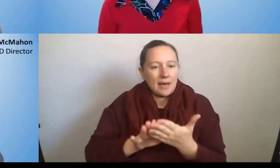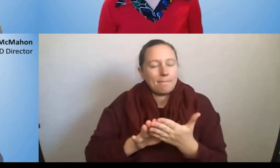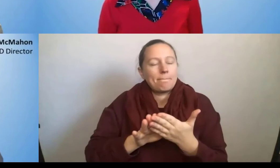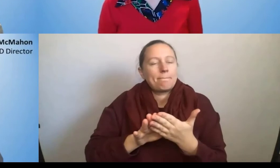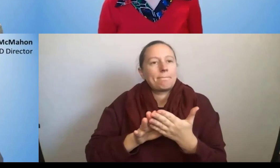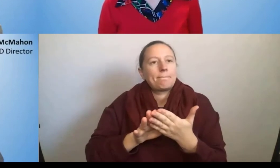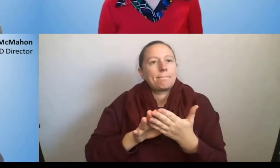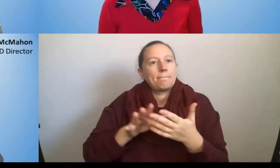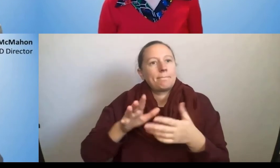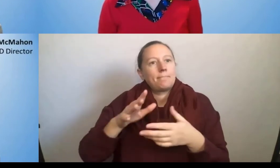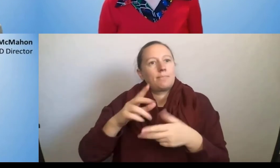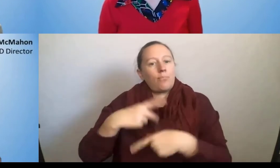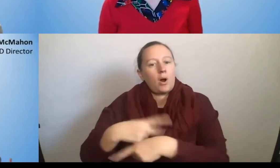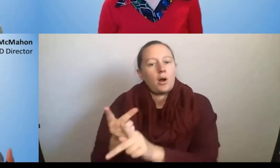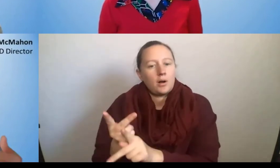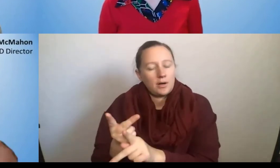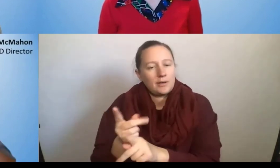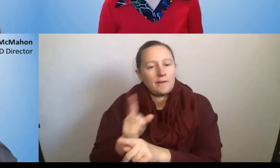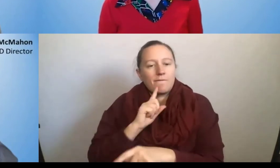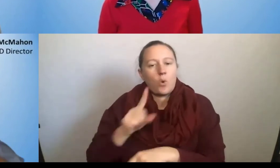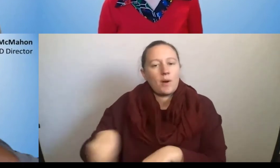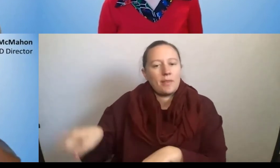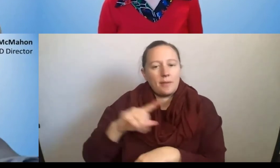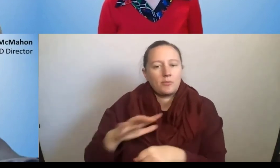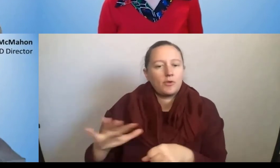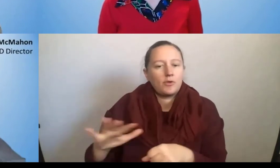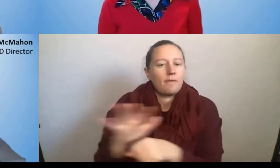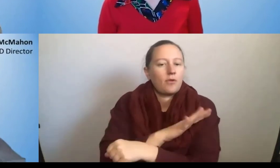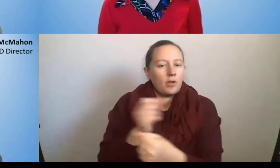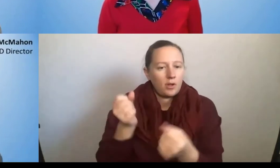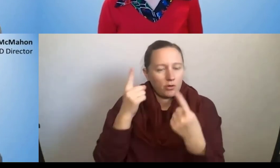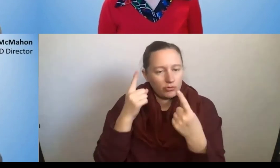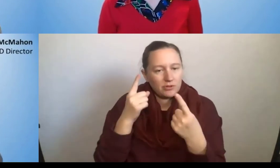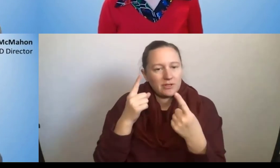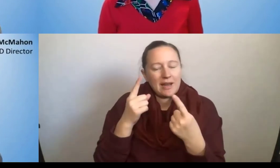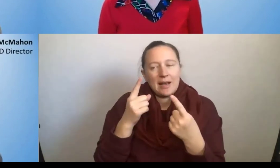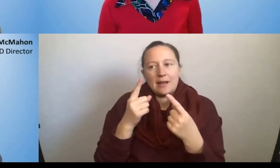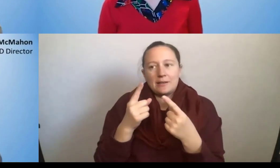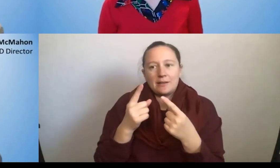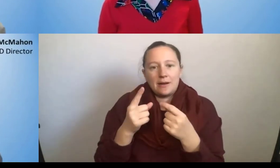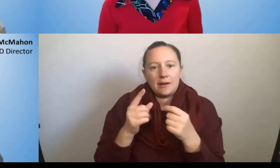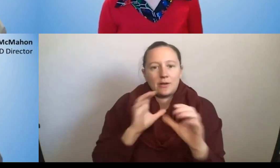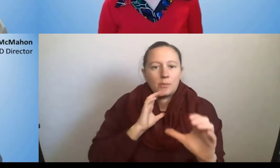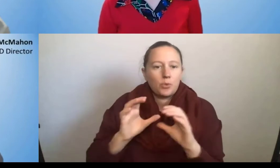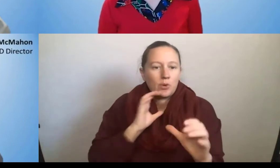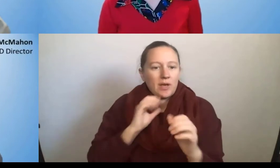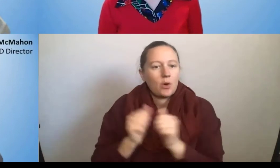and to help them make the connections and be able to communicate with the private investment community